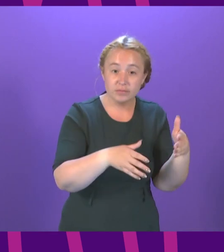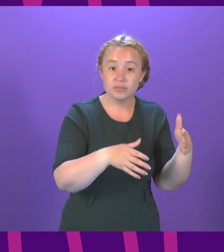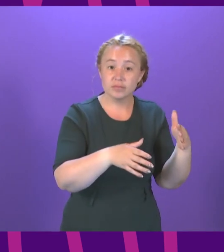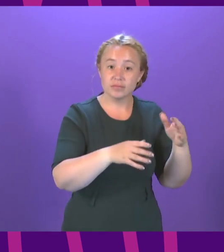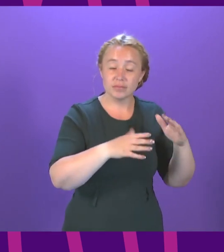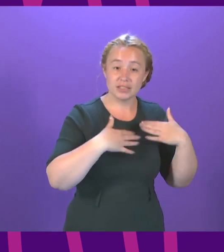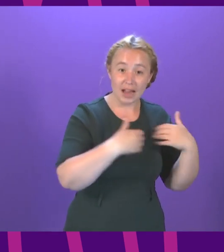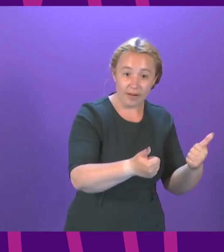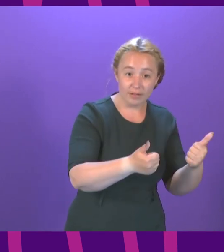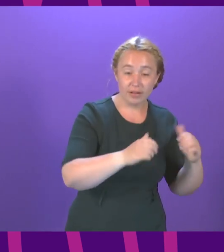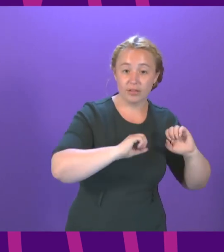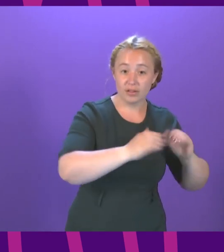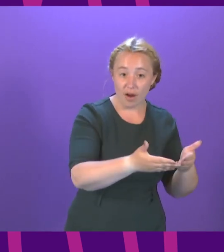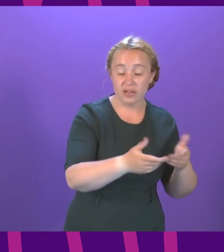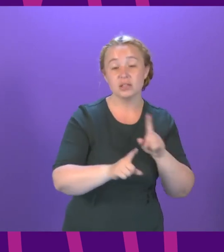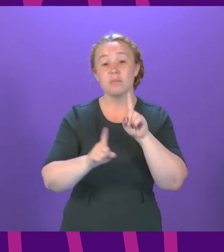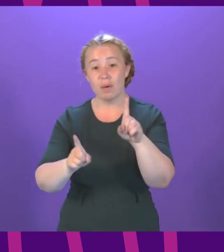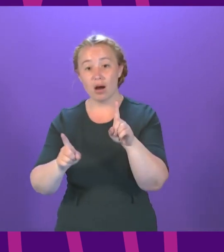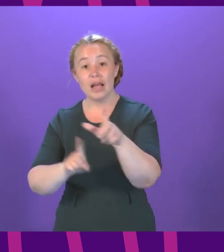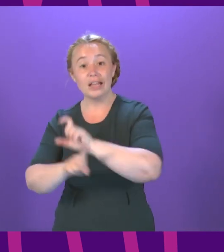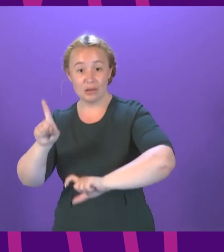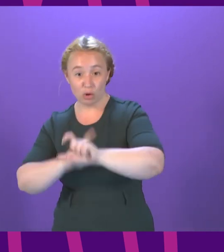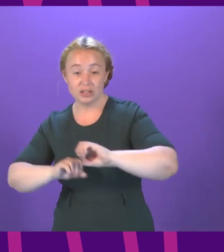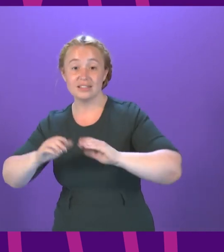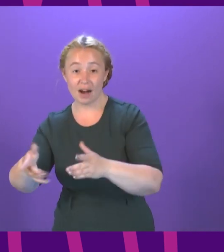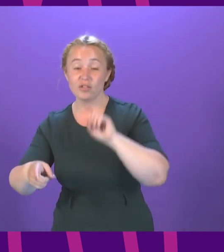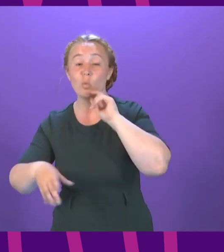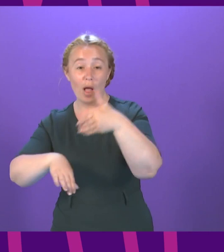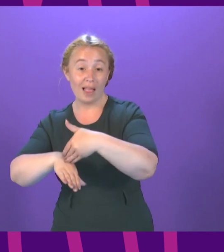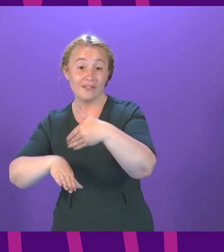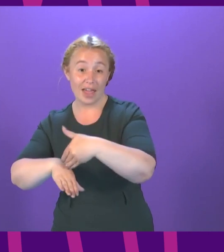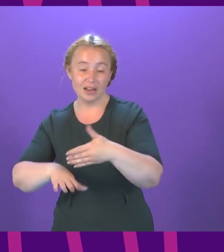Gillian Mackay’s point is well made. We will continue to provide appropriate support as